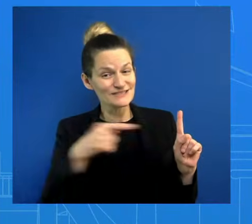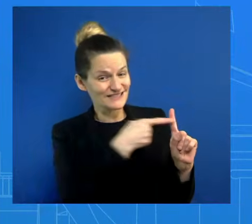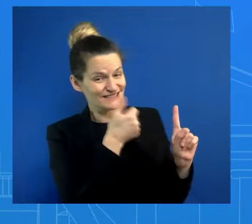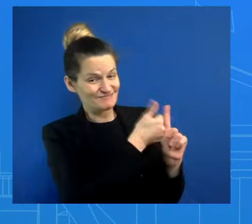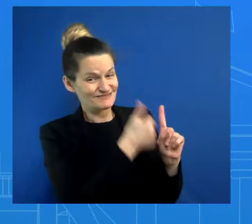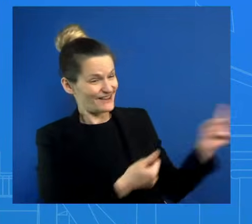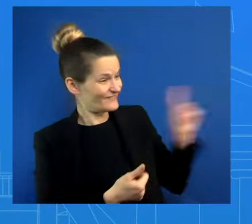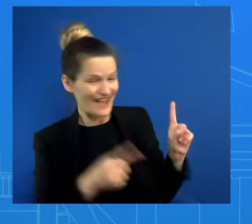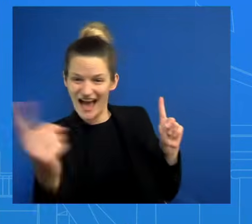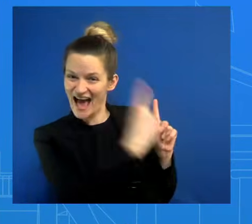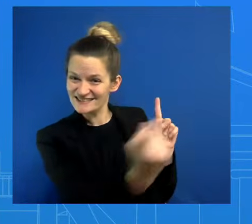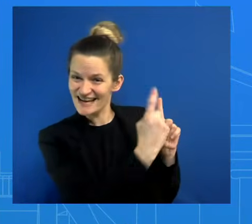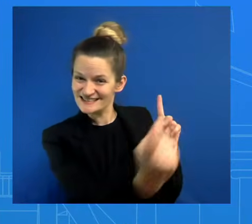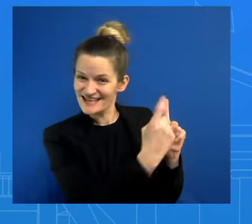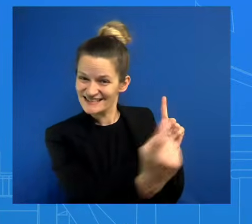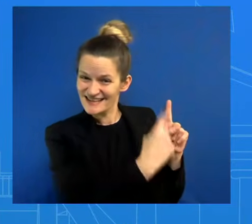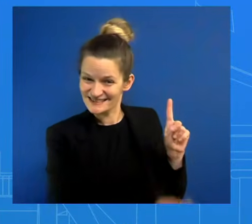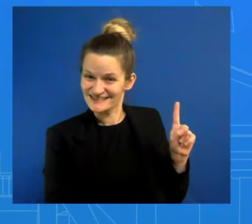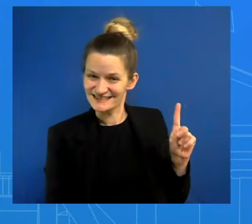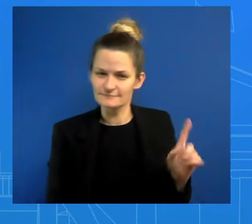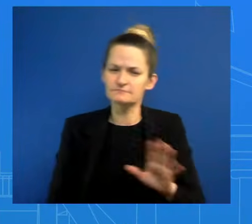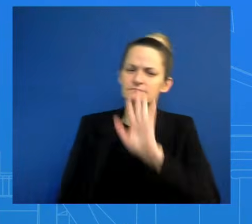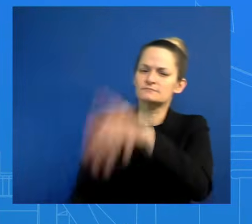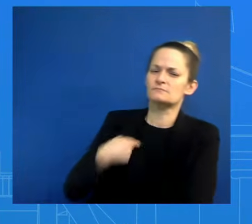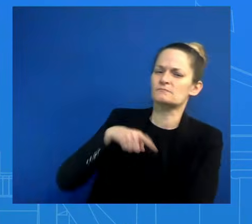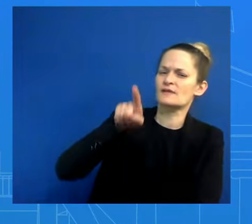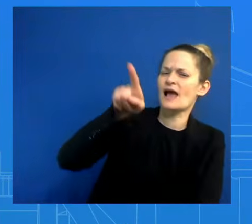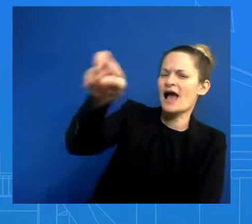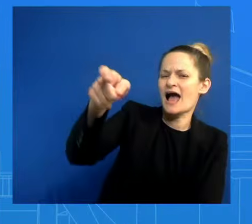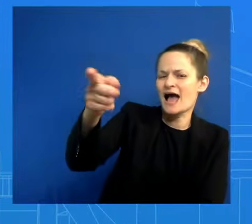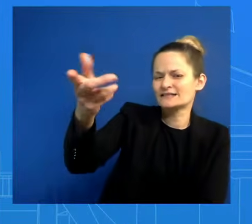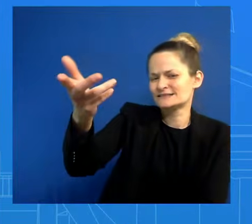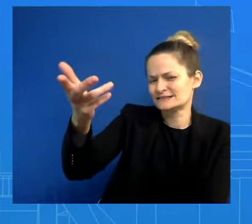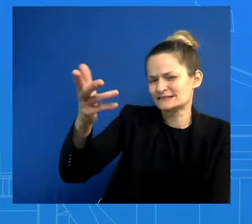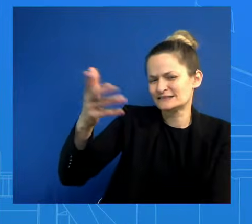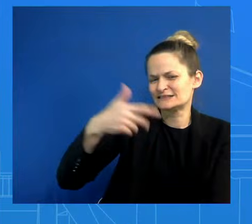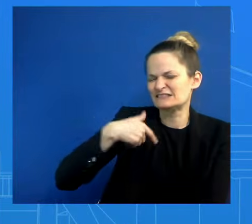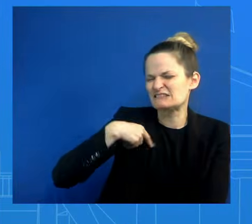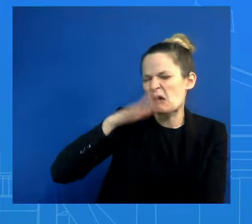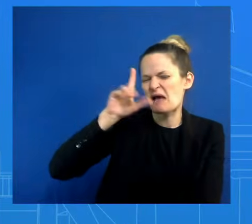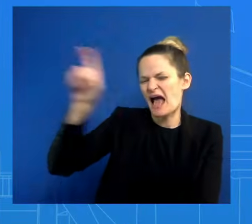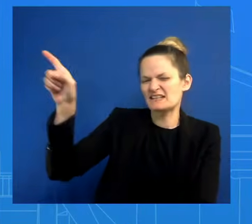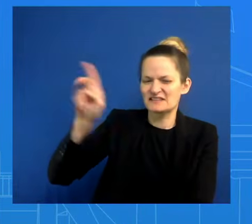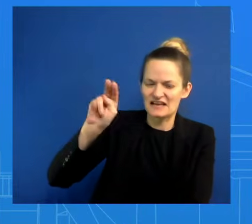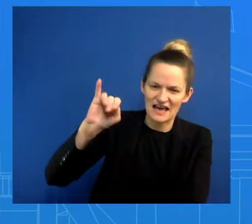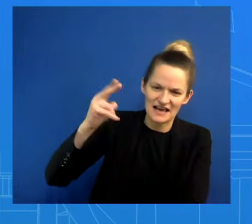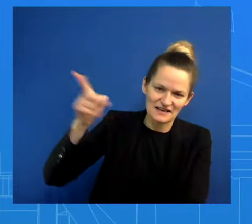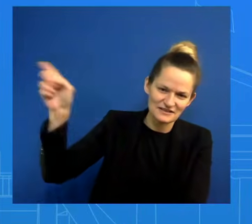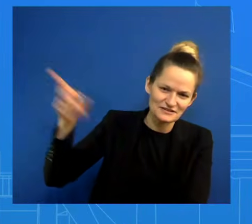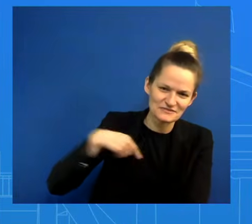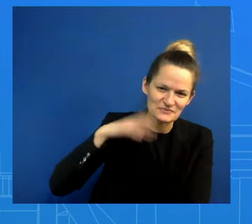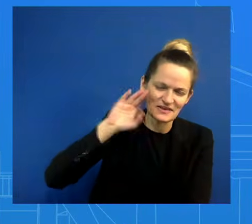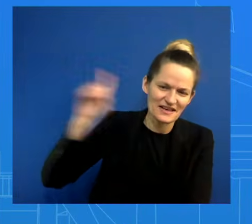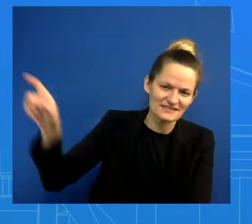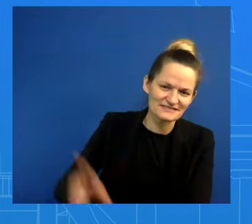Then on Twitter, Elon Musk this week fired the former FBI general counsel, Jim Baker, who was serving as a top Twitter lawyer.